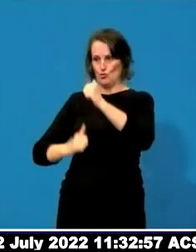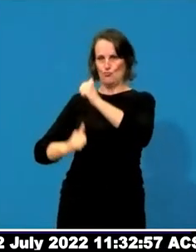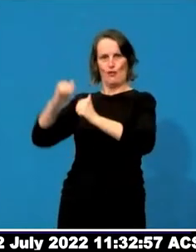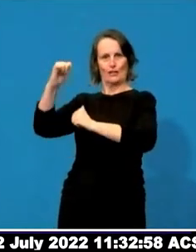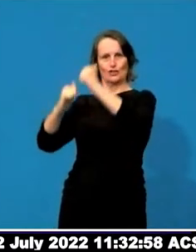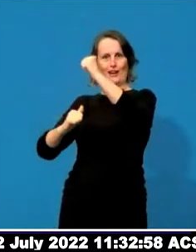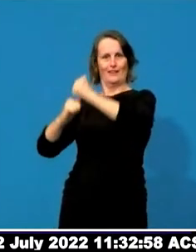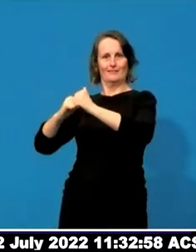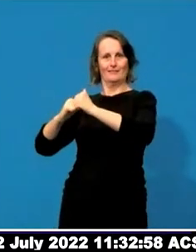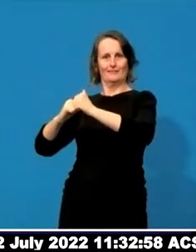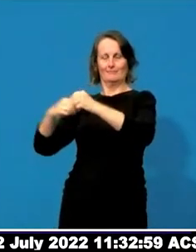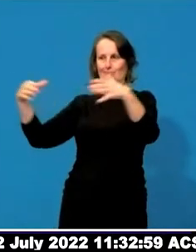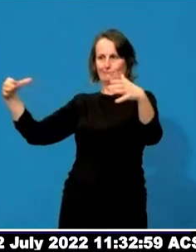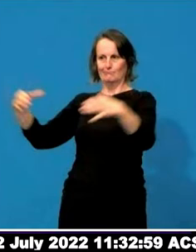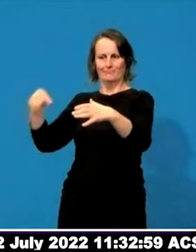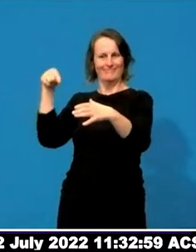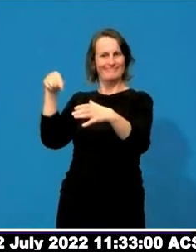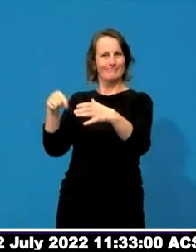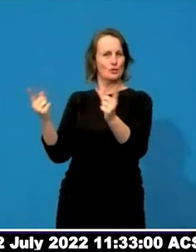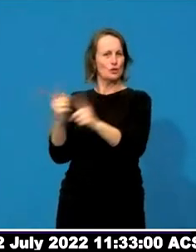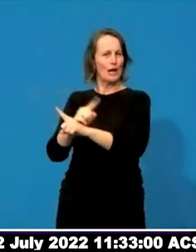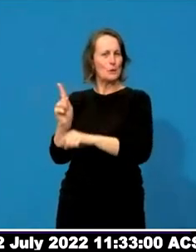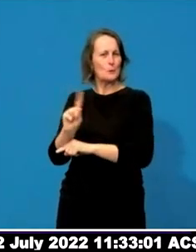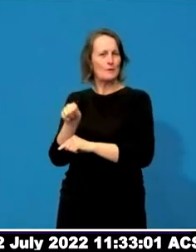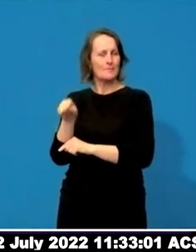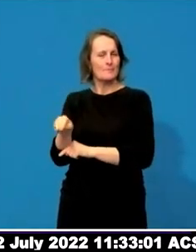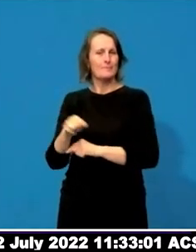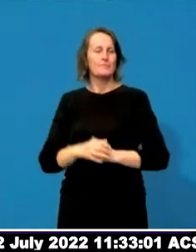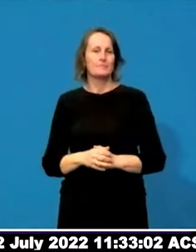Which in a sense stem from the goals of the NDIS,